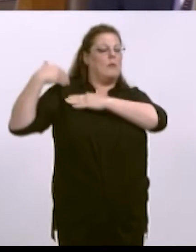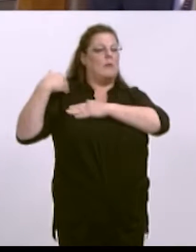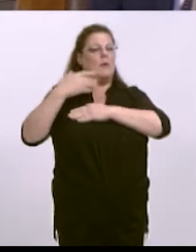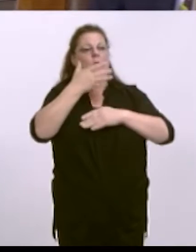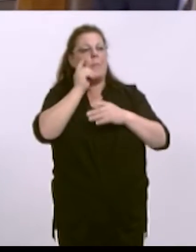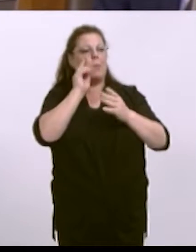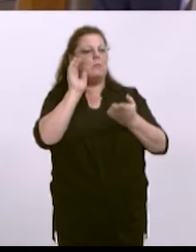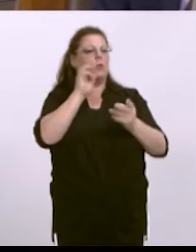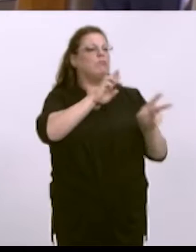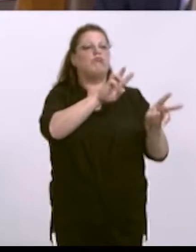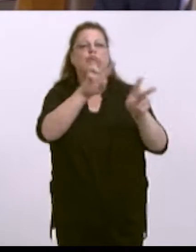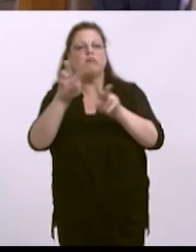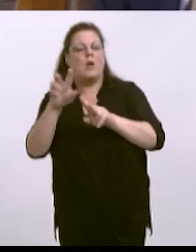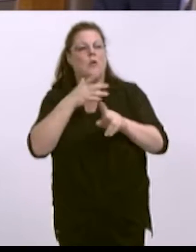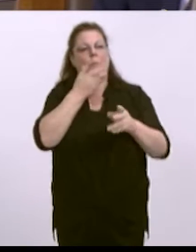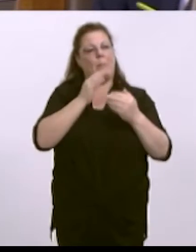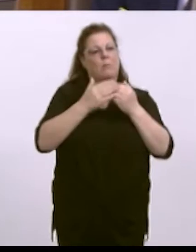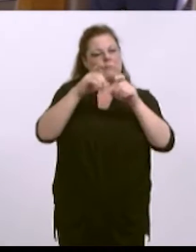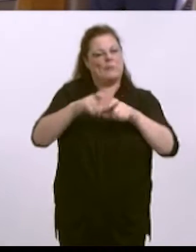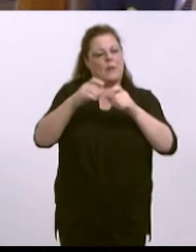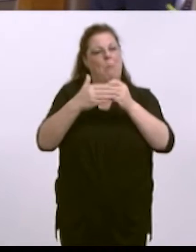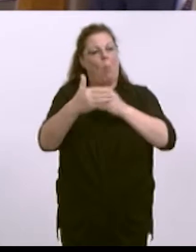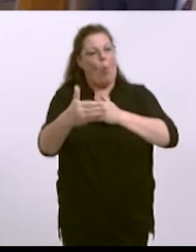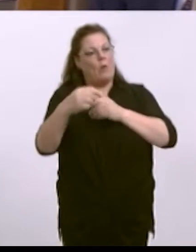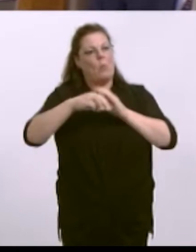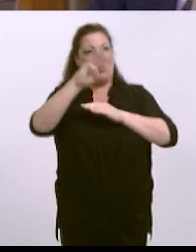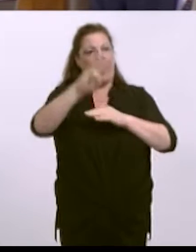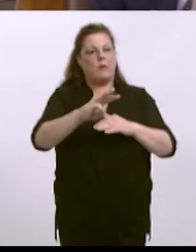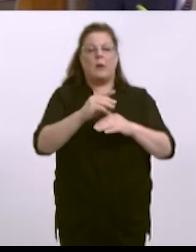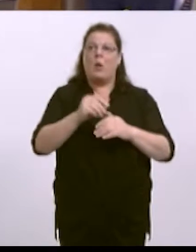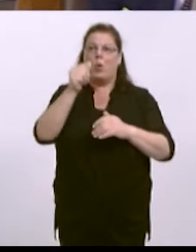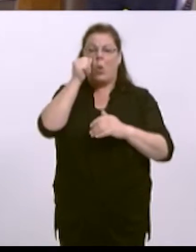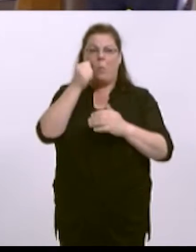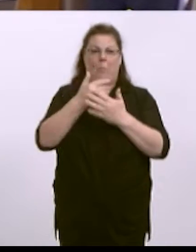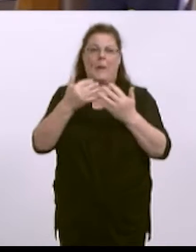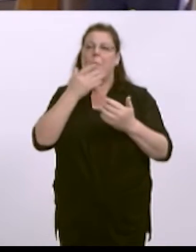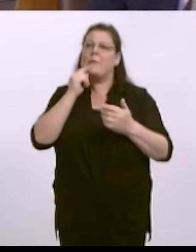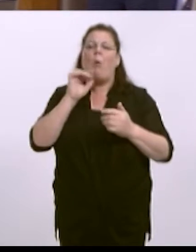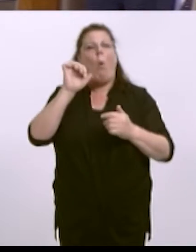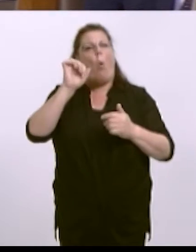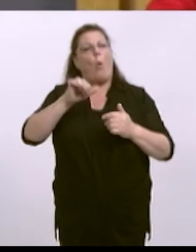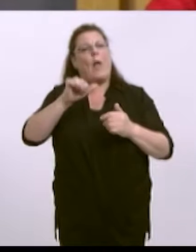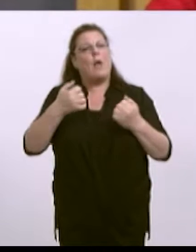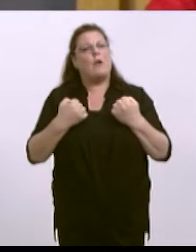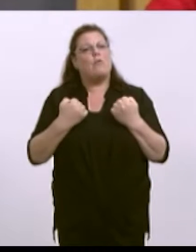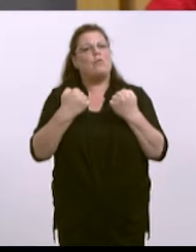for people to spend more time in that area. There are many of us in this Chamber who will have heard from people whoíve said, ëYes, Iíve travelled along the A55 on the way to